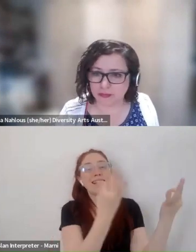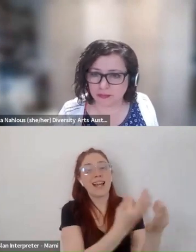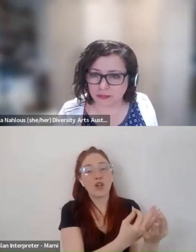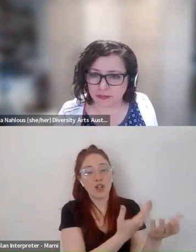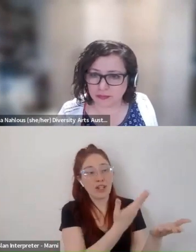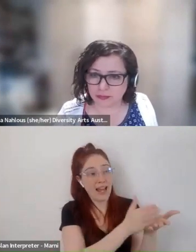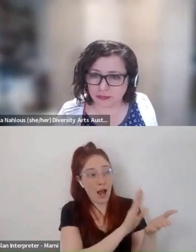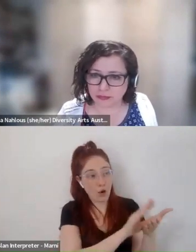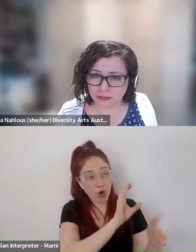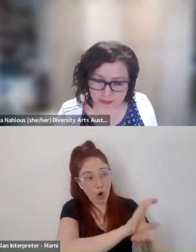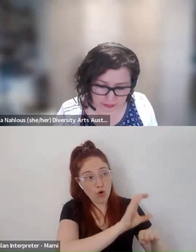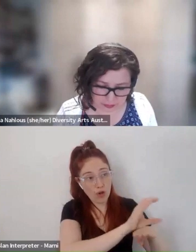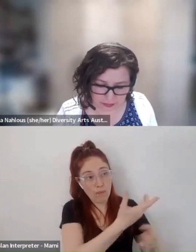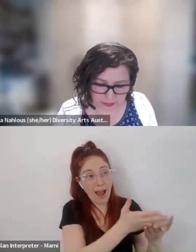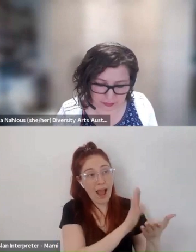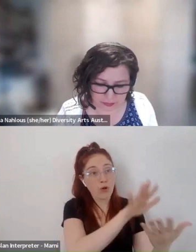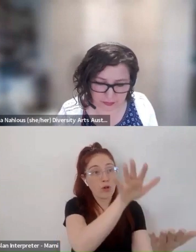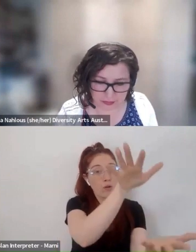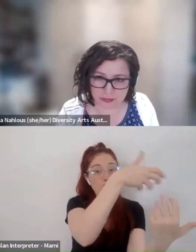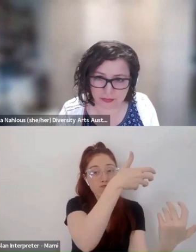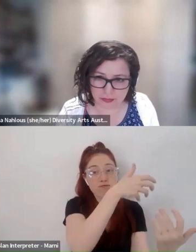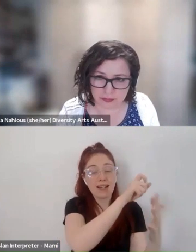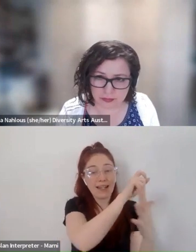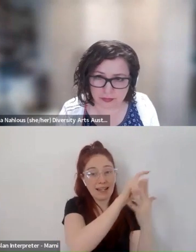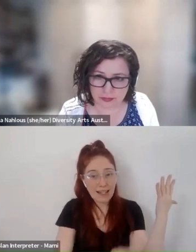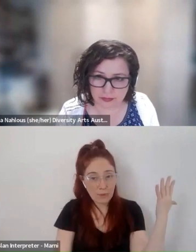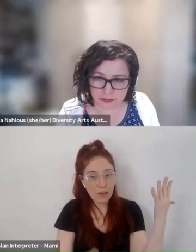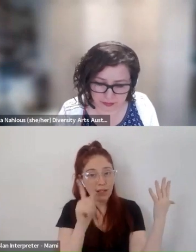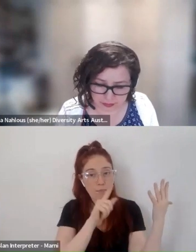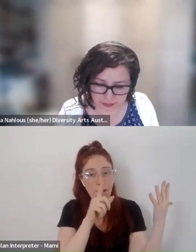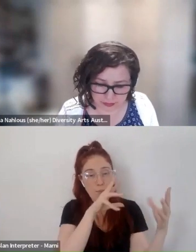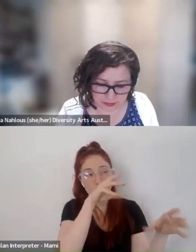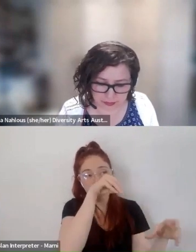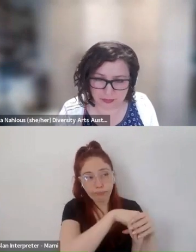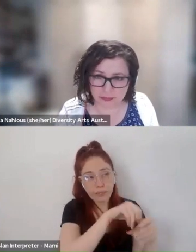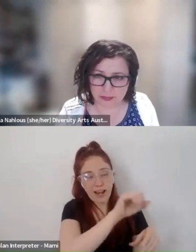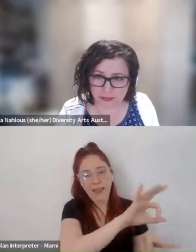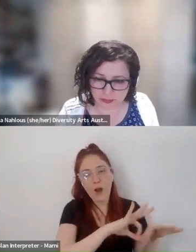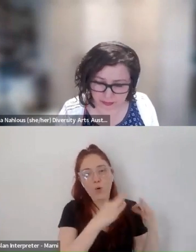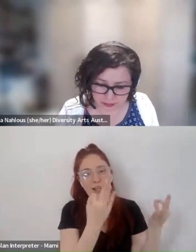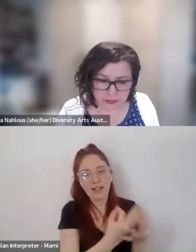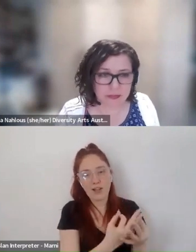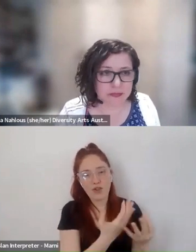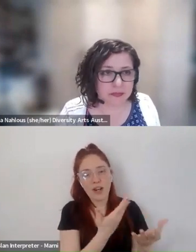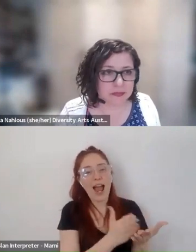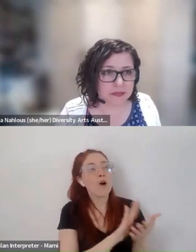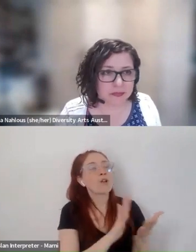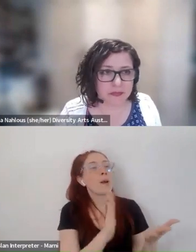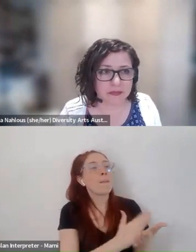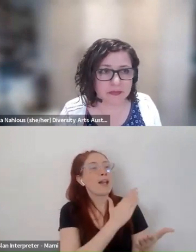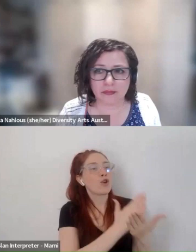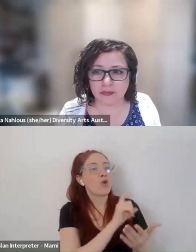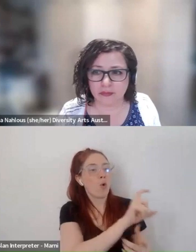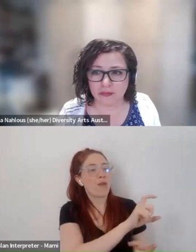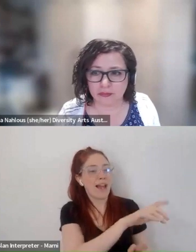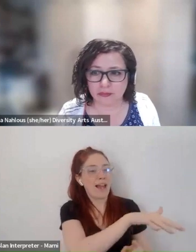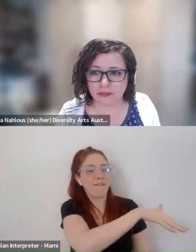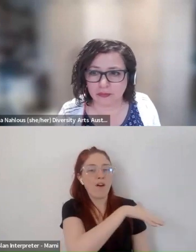in to organizations to scale them up to be ready, and to create culturally safe environments, and also can